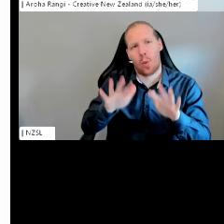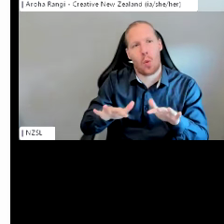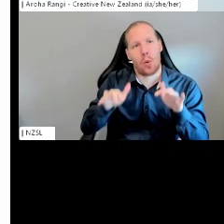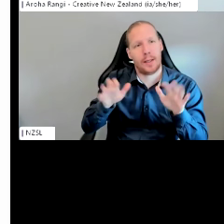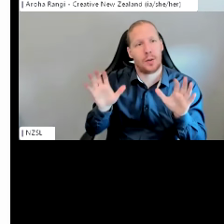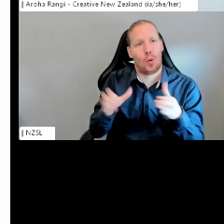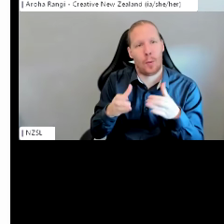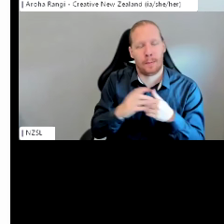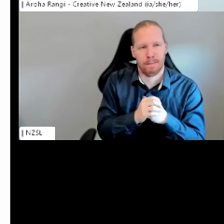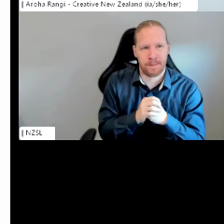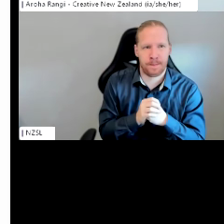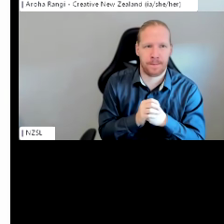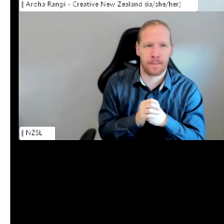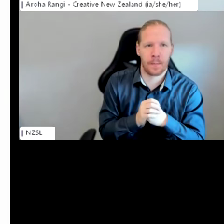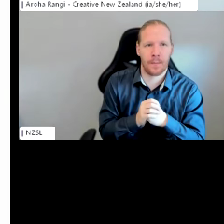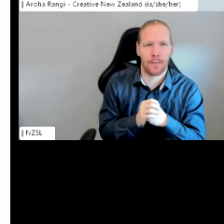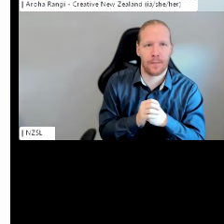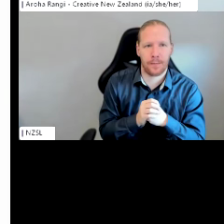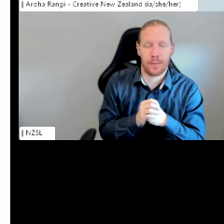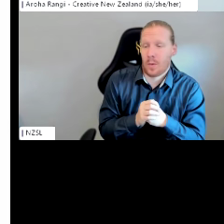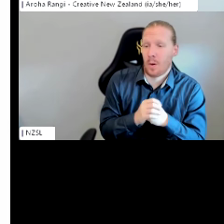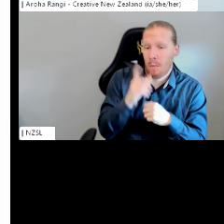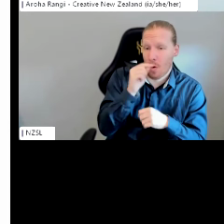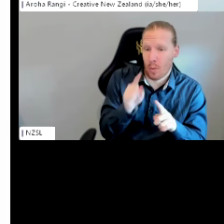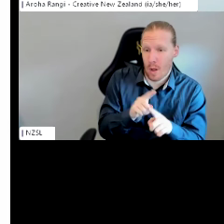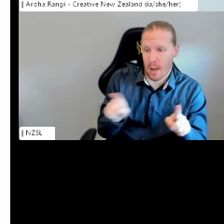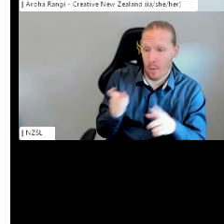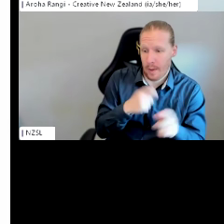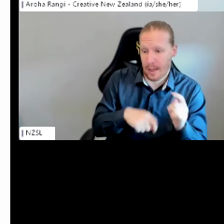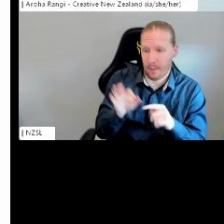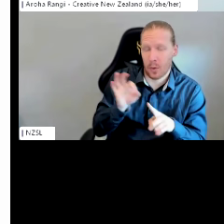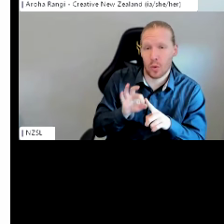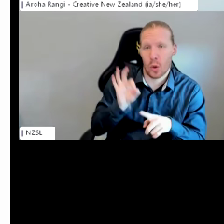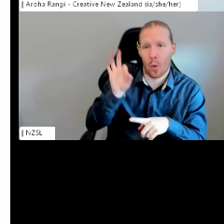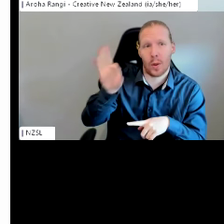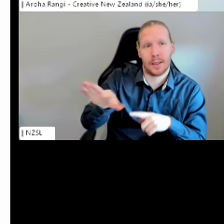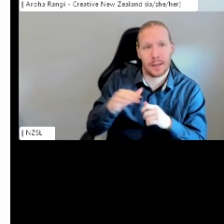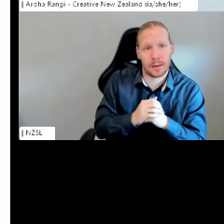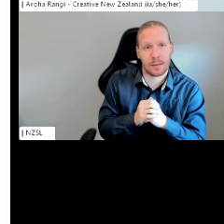uh, in in the market to become your donors. Um, and I think, you know, that might change the way